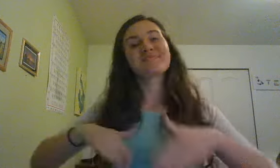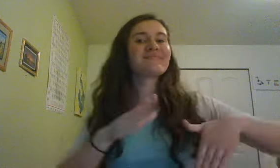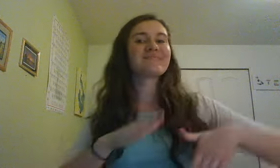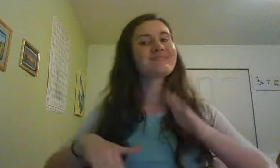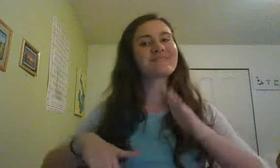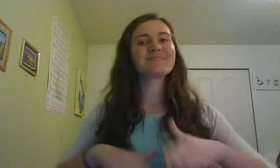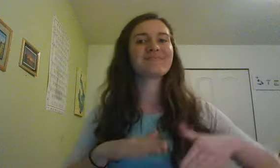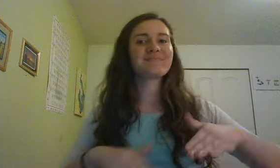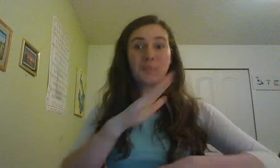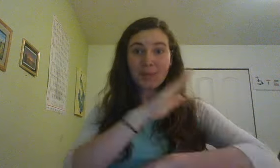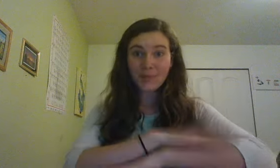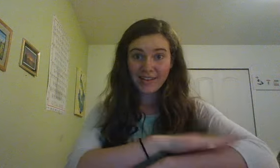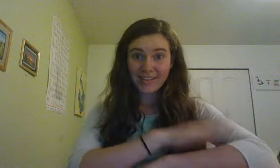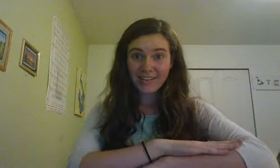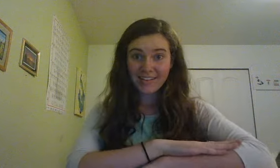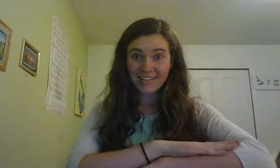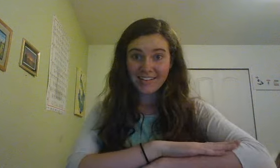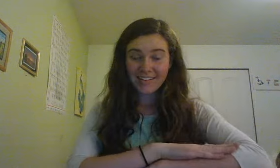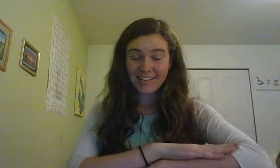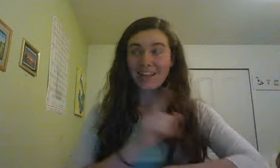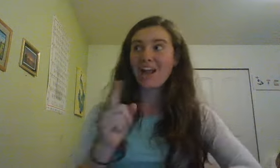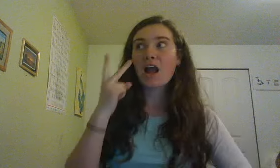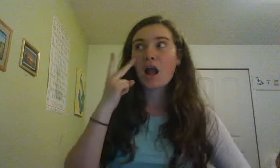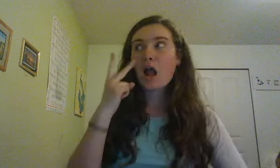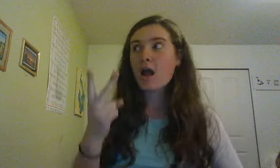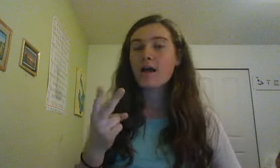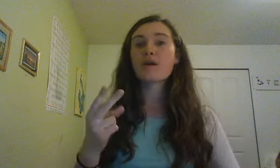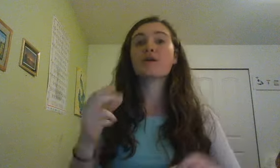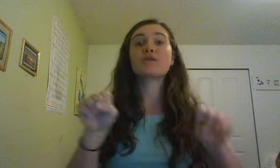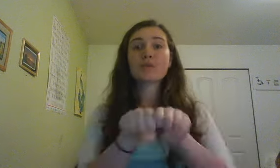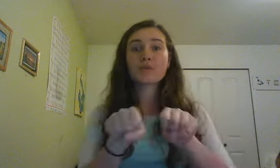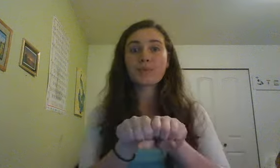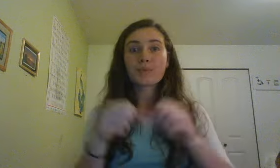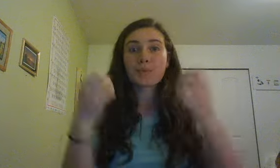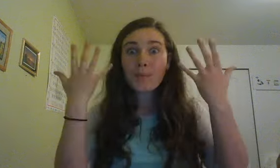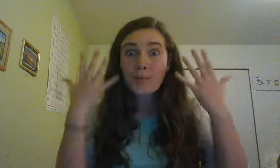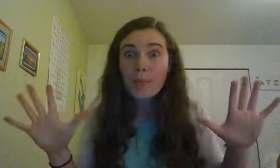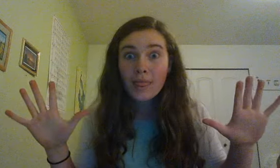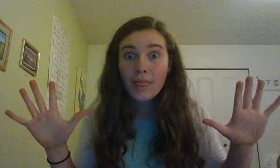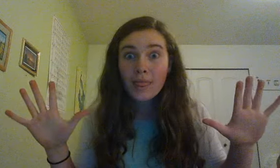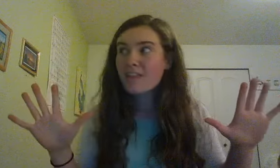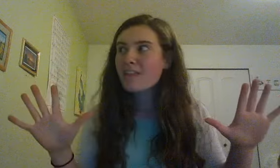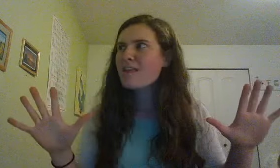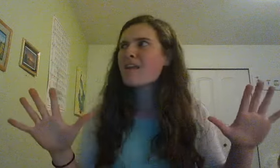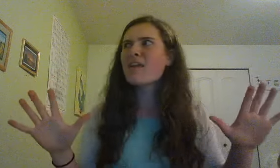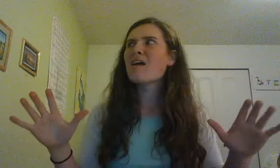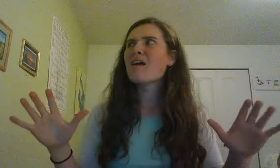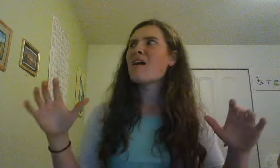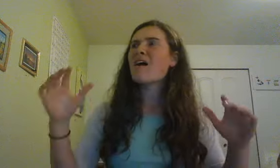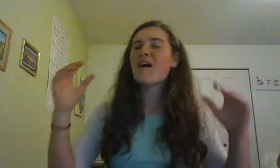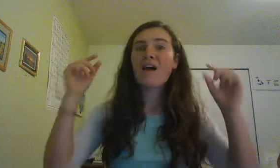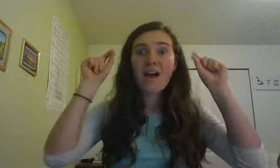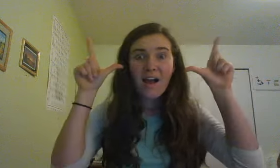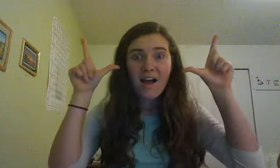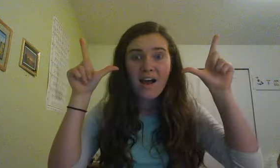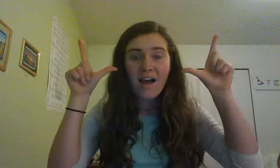Then he walked out to begin work. On the table, he saw the shoes--completely finished! He was surprised.